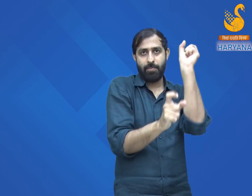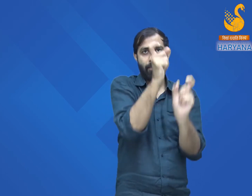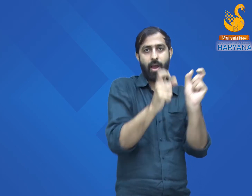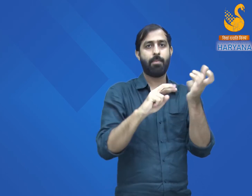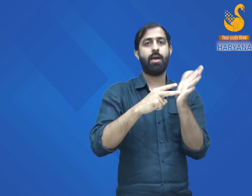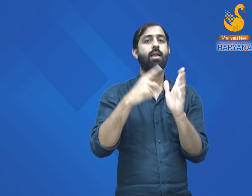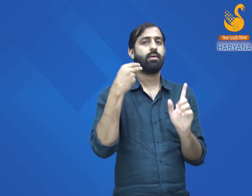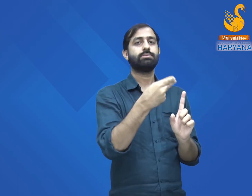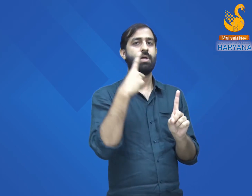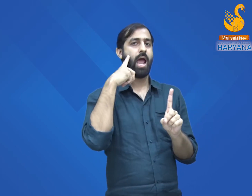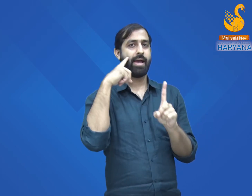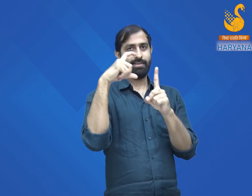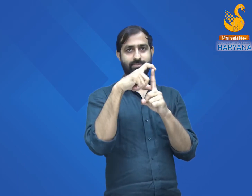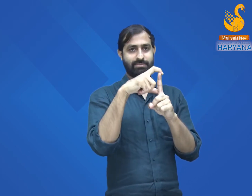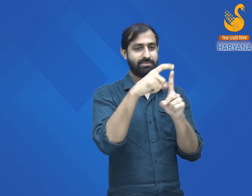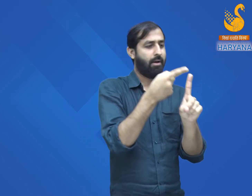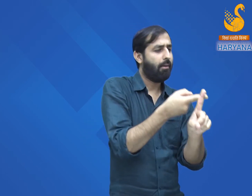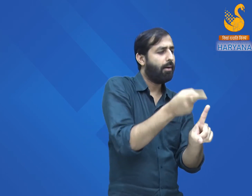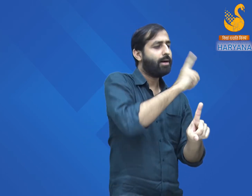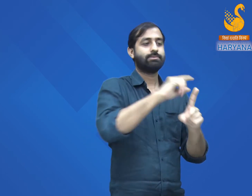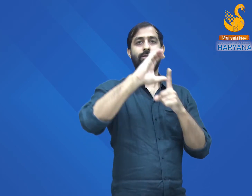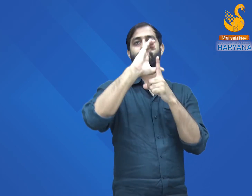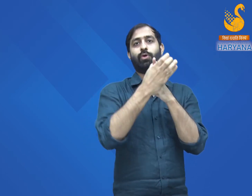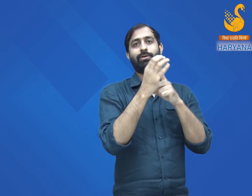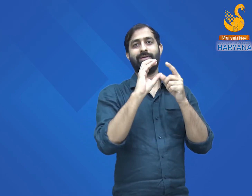national identity, culture